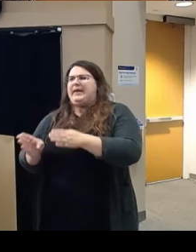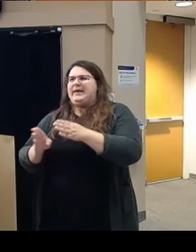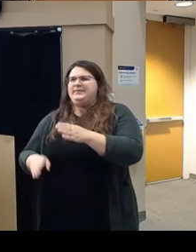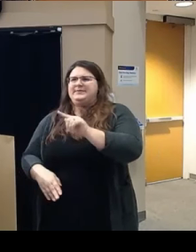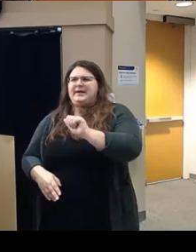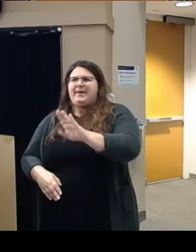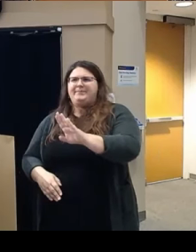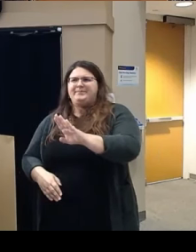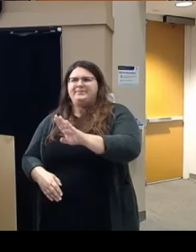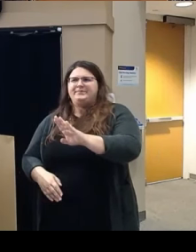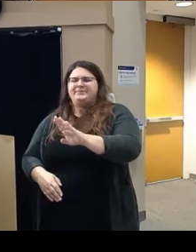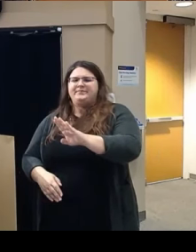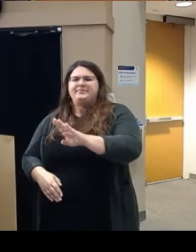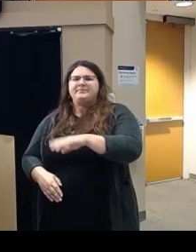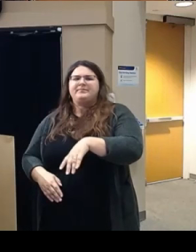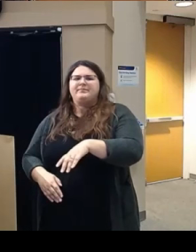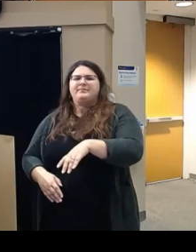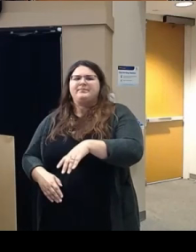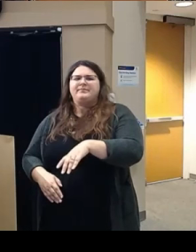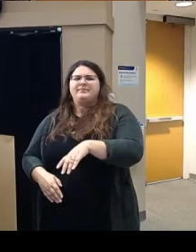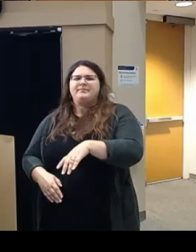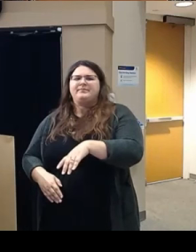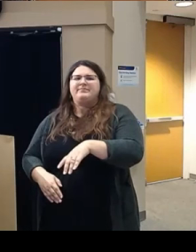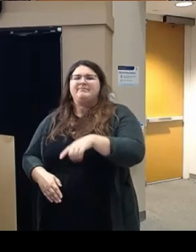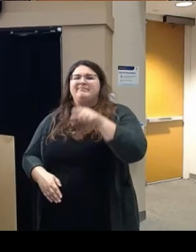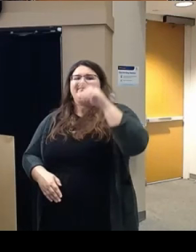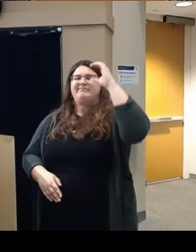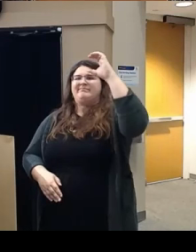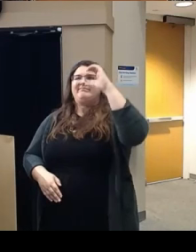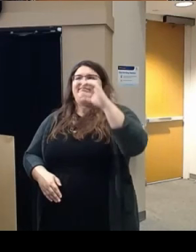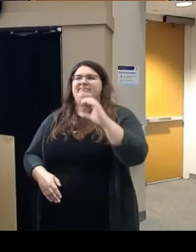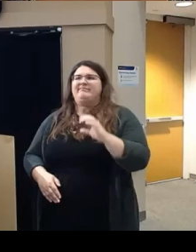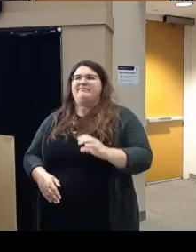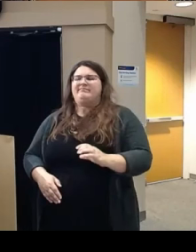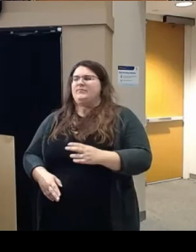and there are sections that are called These are called print groups um and you can see that